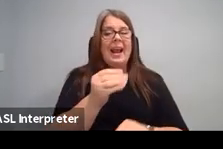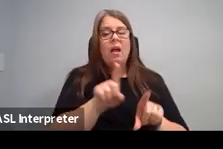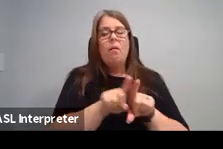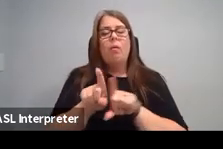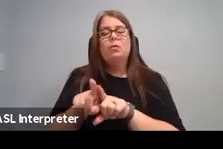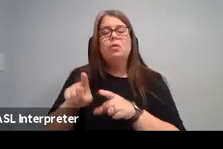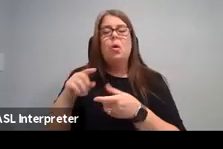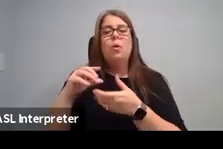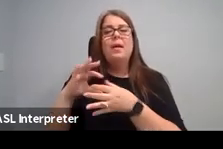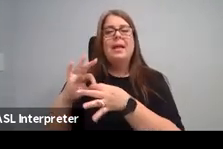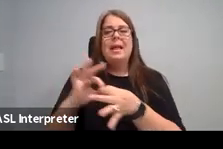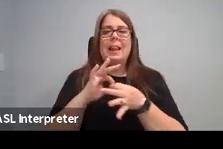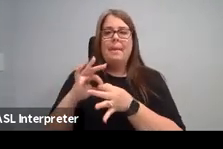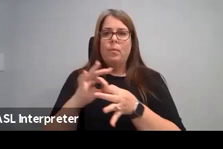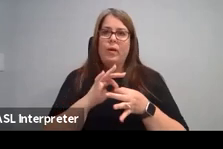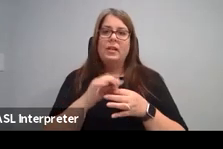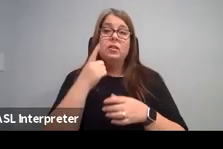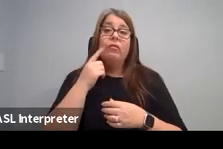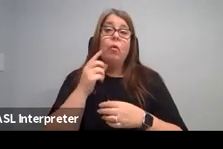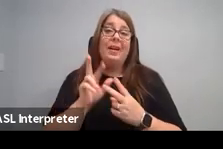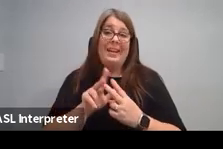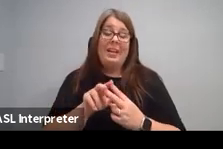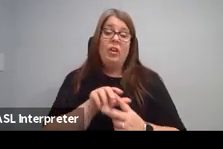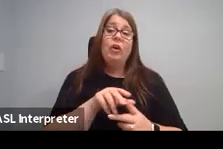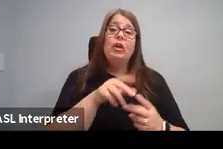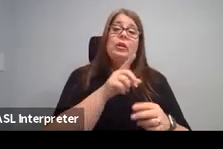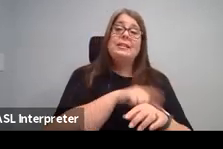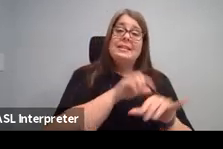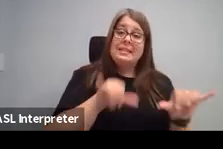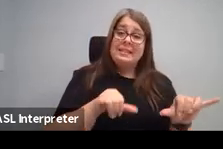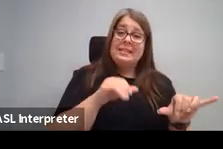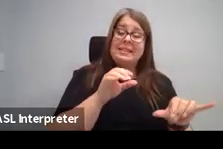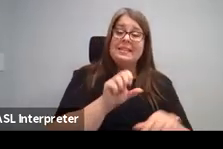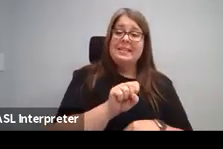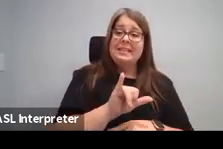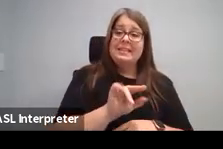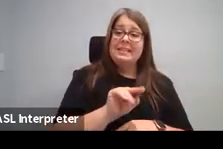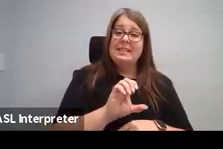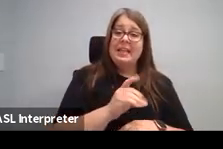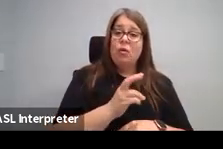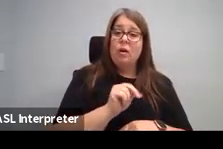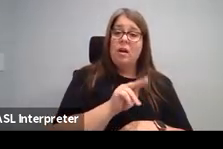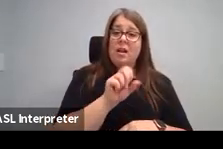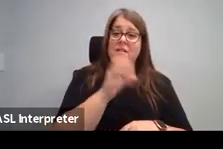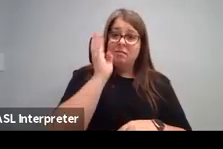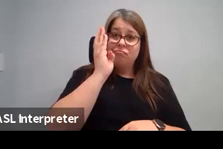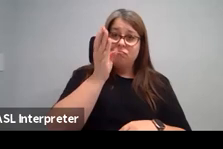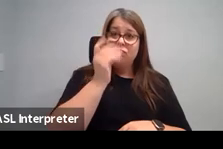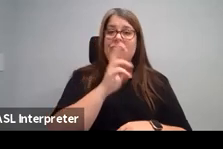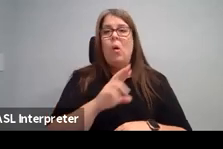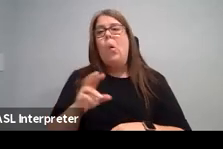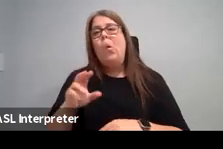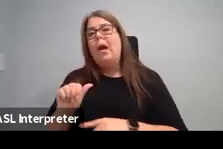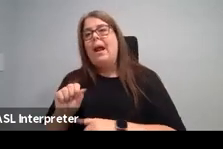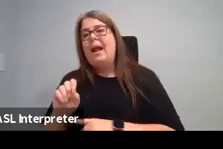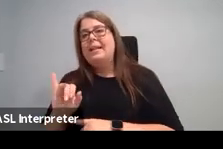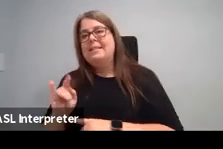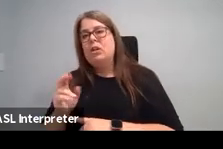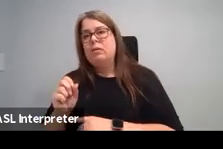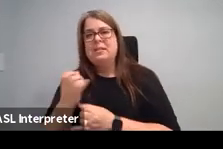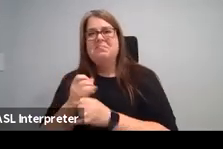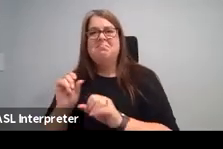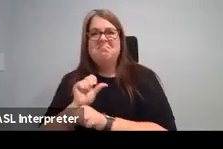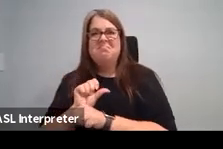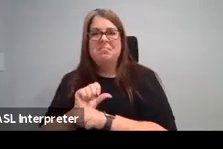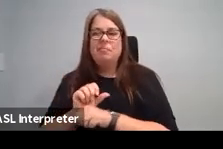Allison Frenzel : And I mean, I just have to recognize that we know management is a challenge right now. I mean, we're and we're not getting into classroom management strategies in this webinar. That's like a whole nother 90 minutes, um,